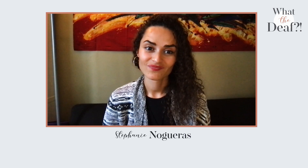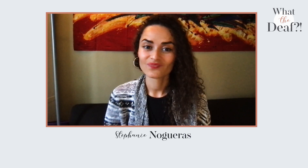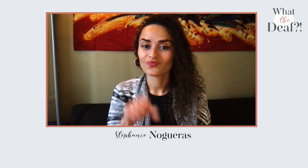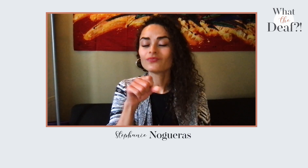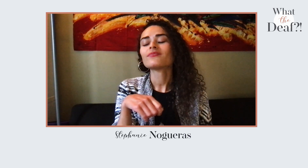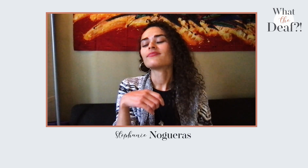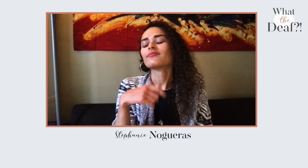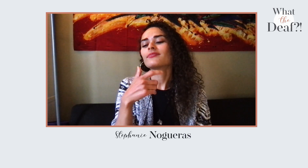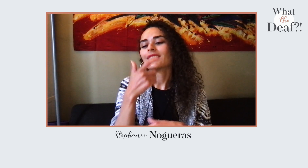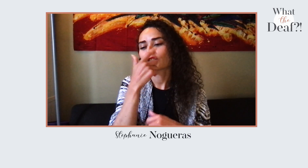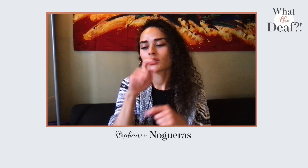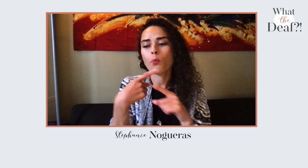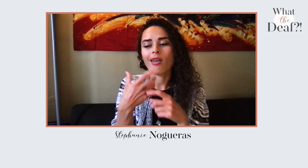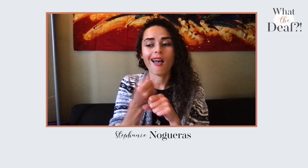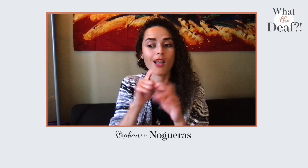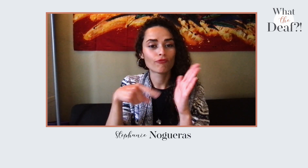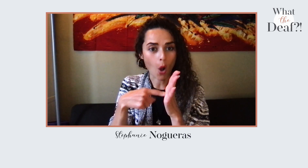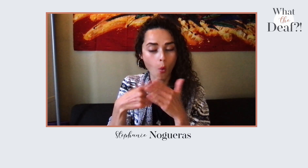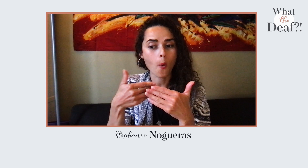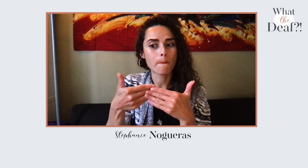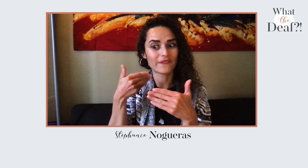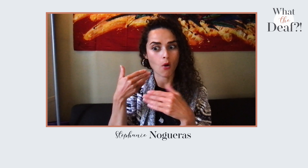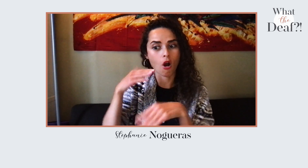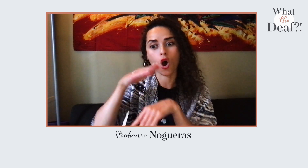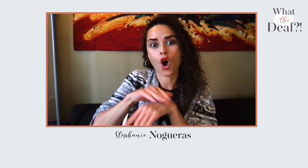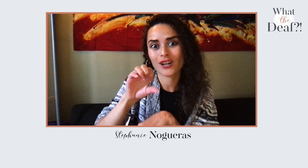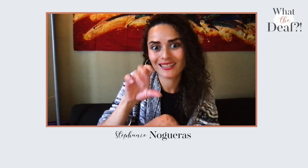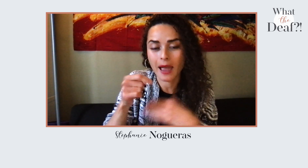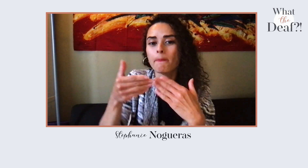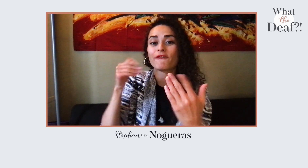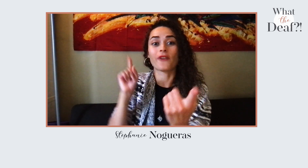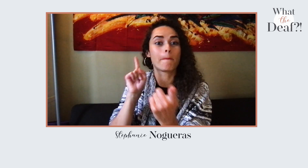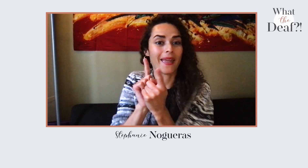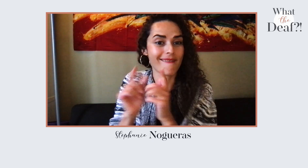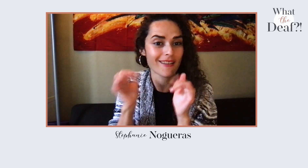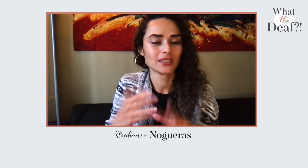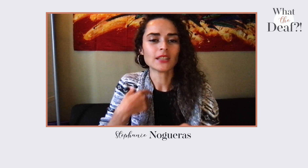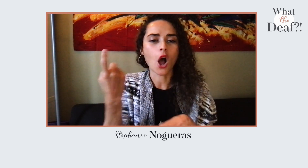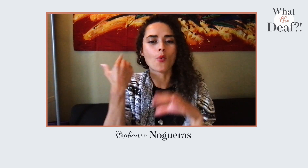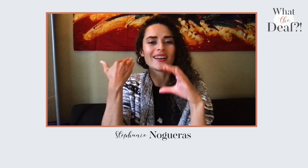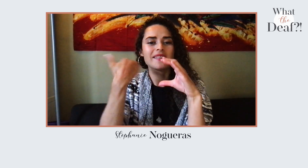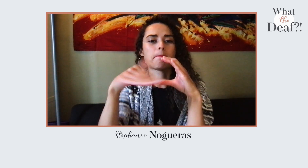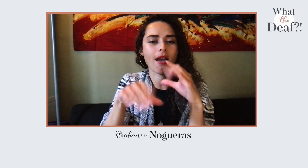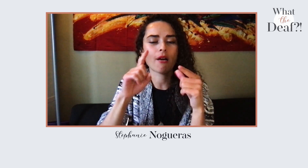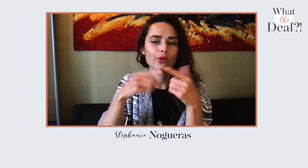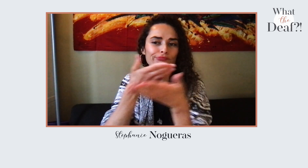Yes, it's interesting because, even before I get onto set, before I meet any of the actors, I always email everyone.